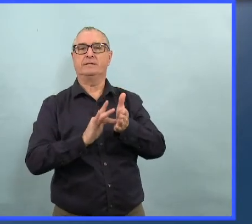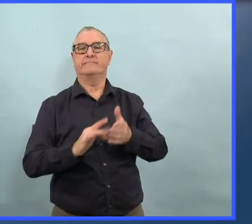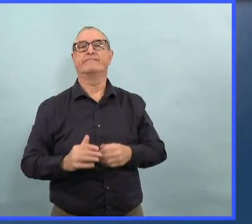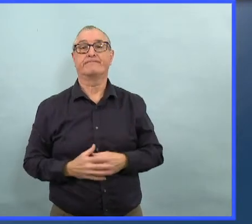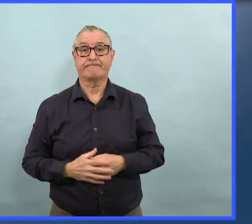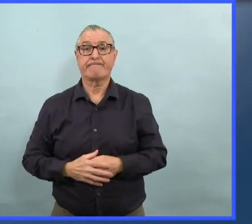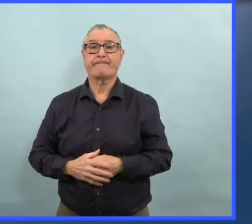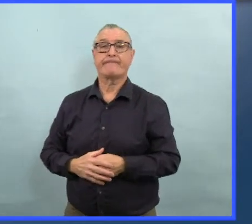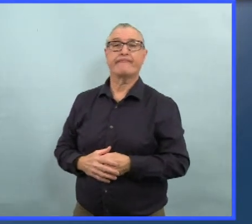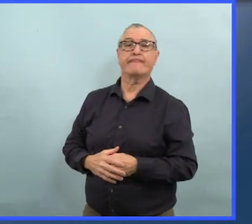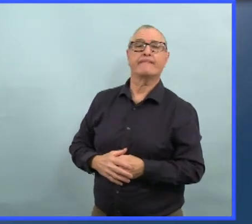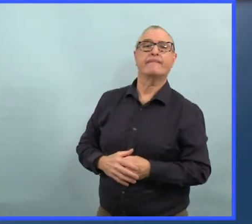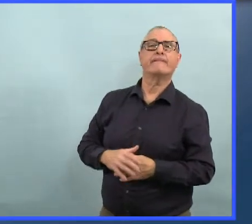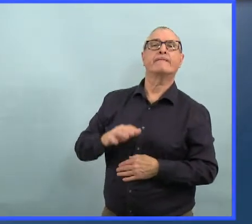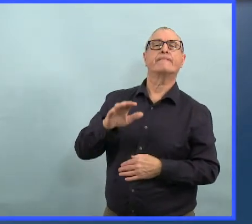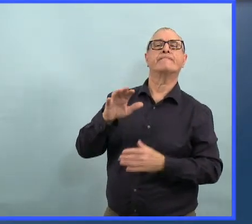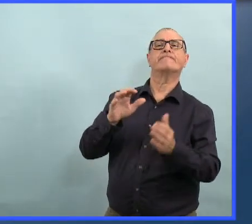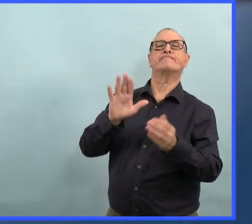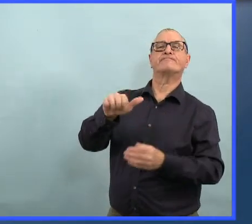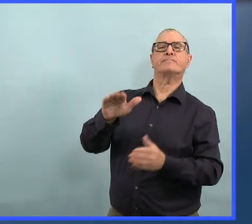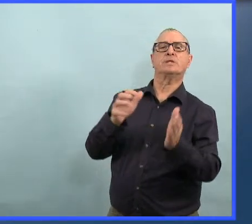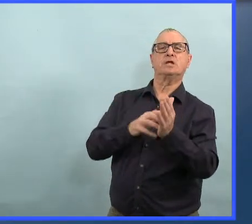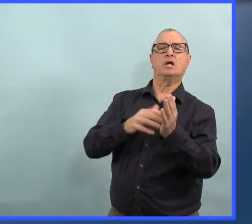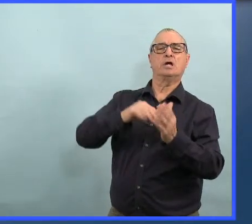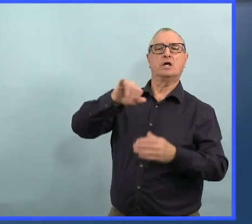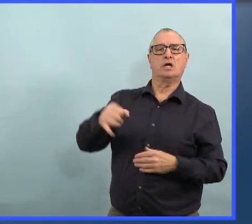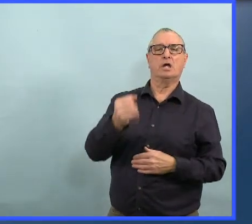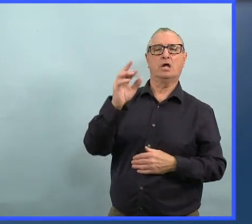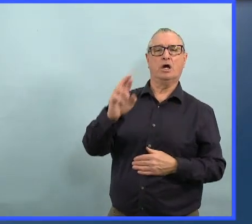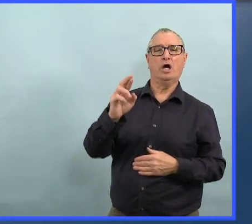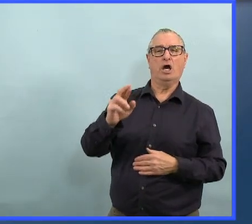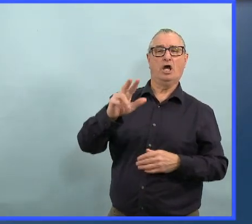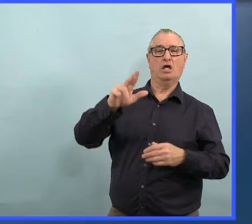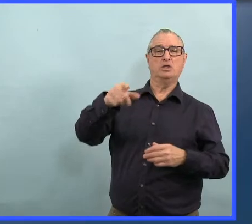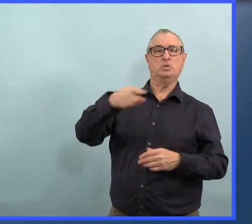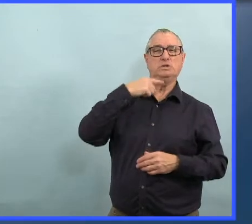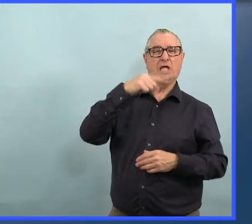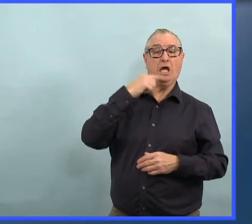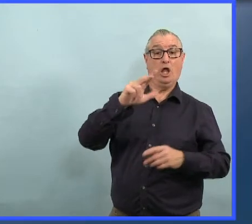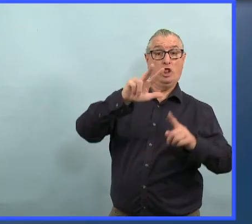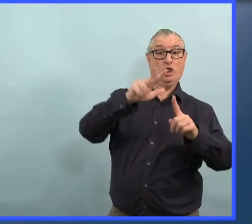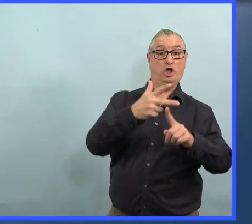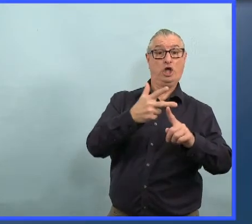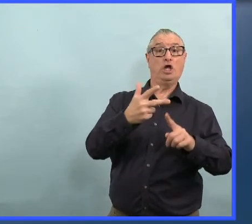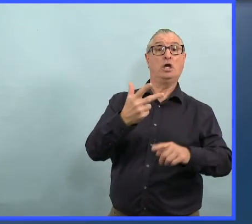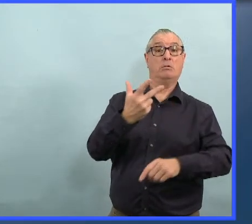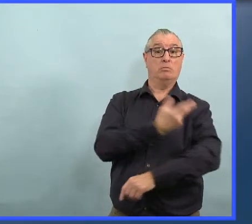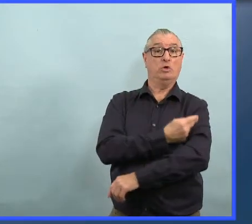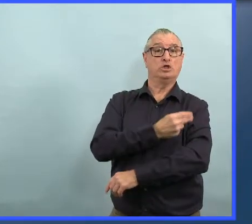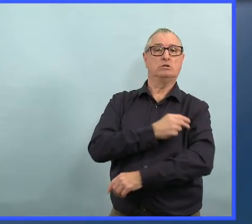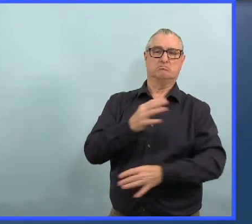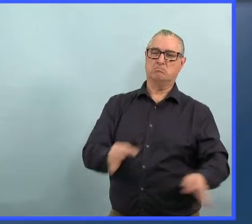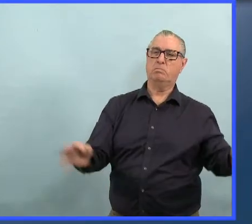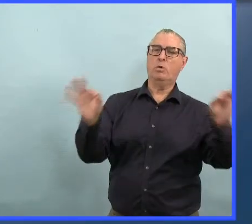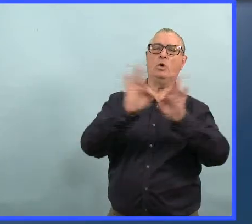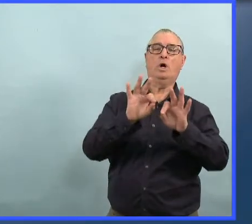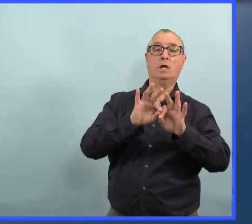wondering when uh people 12 and older would be able to get the third dose the national advisory